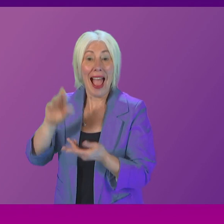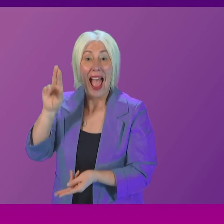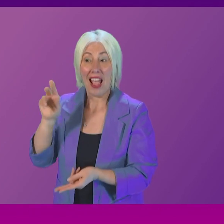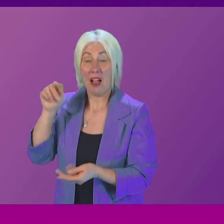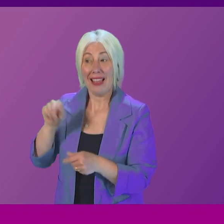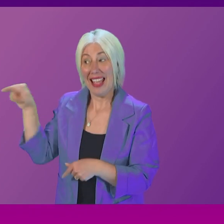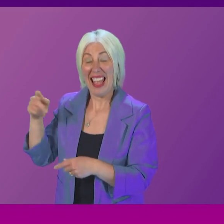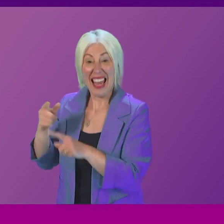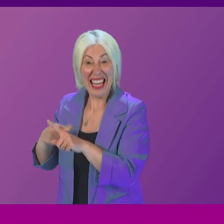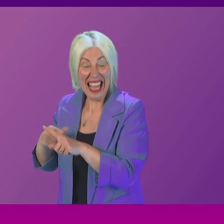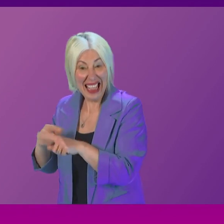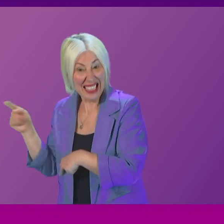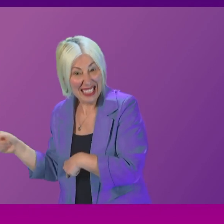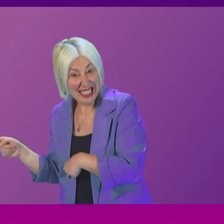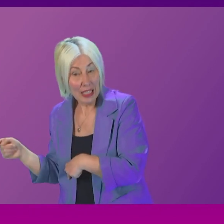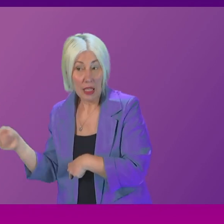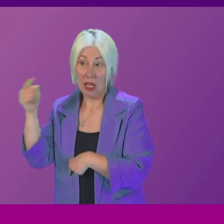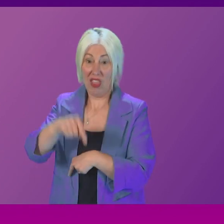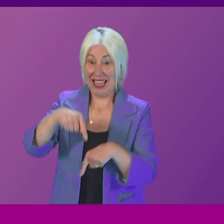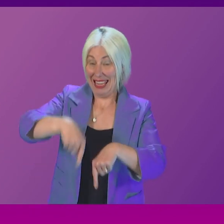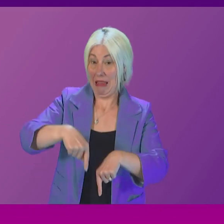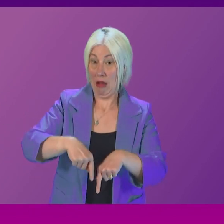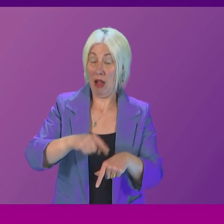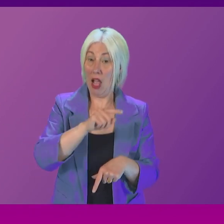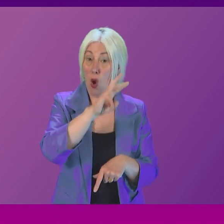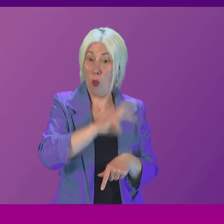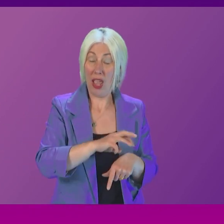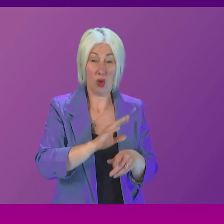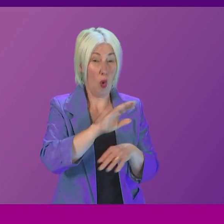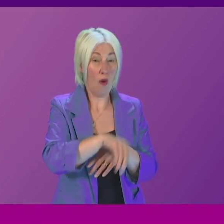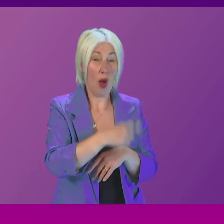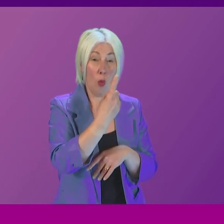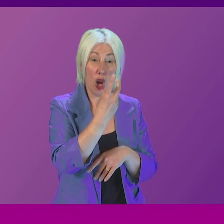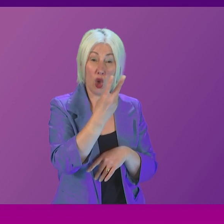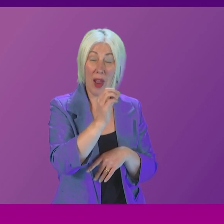In Wales, it is more than 120 per cent higher than in Scotland.